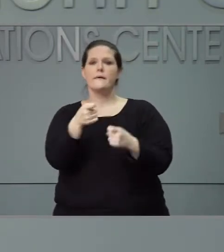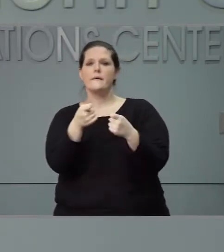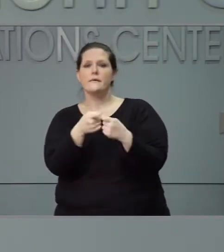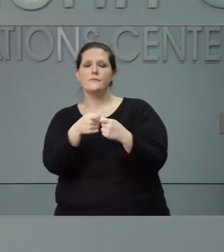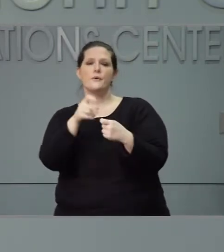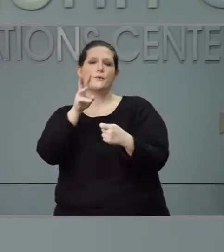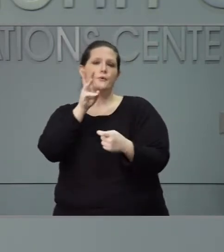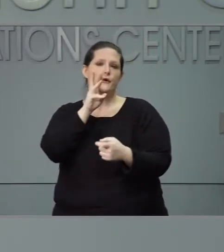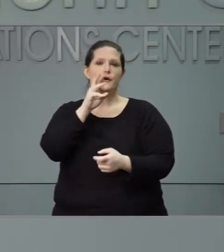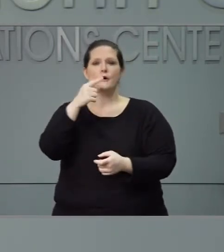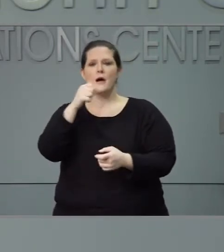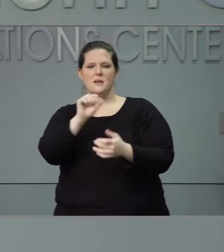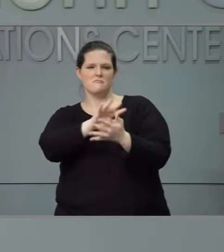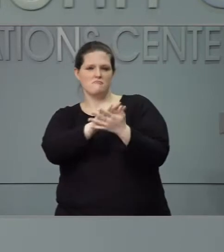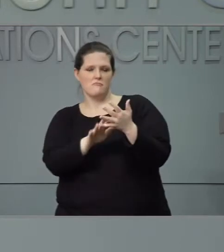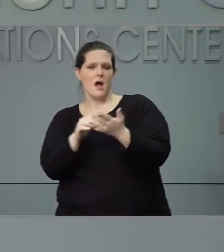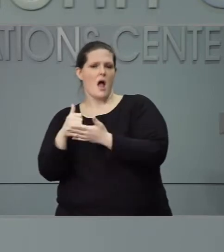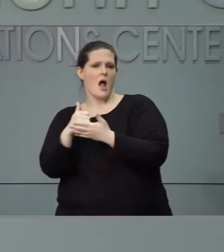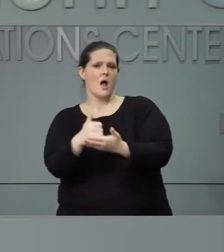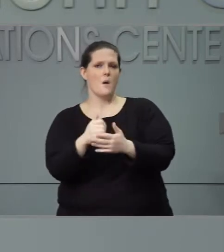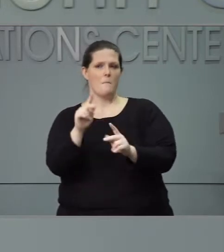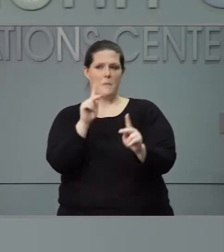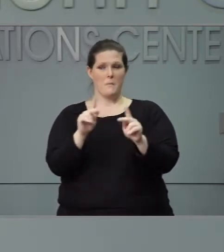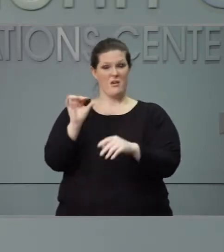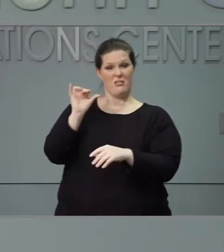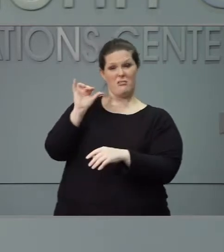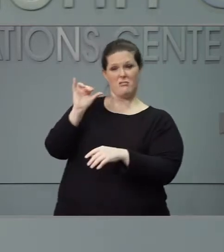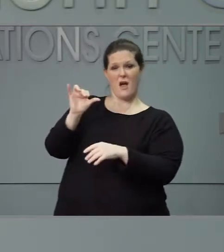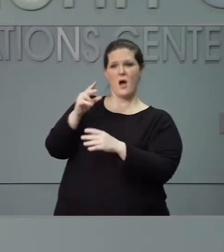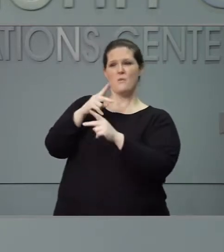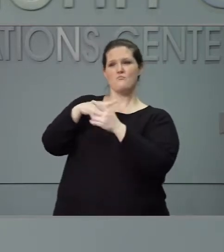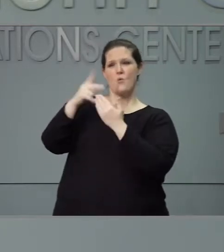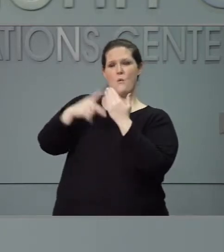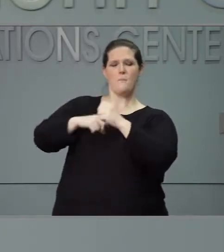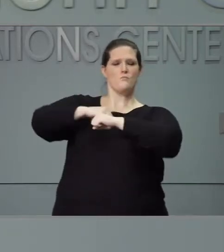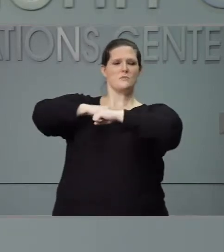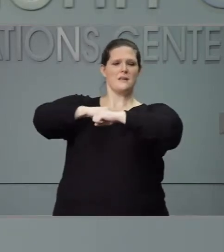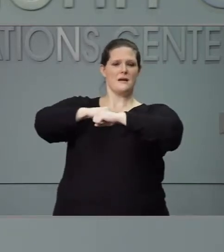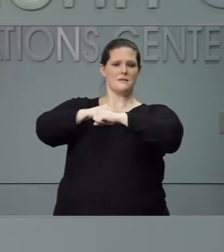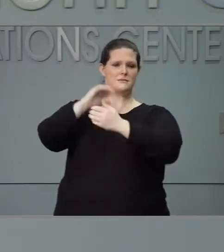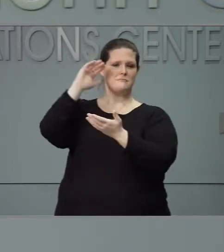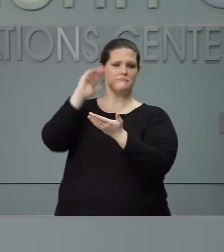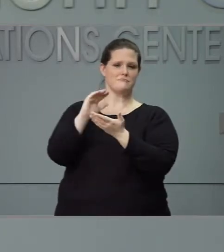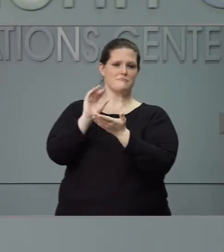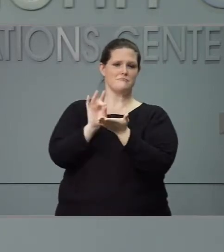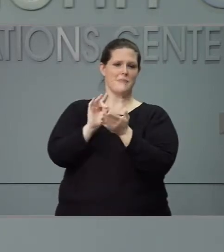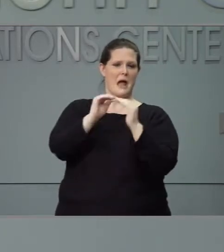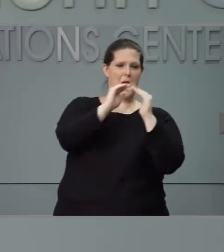MINUTO PARA CONTESTAR Y 30 SEGUNDOS PARA REFUTAR. YO ME